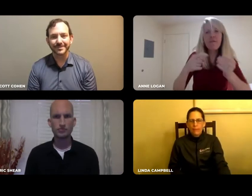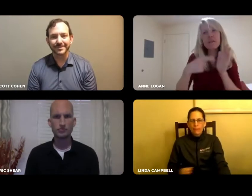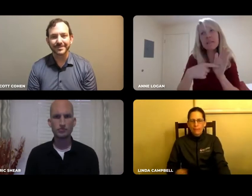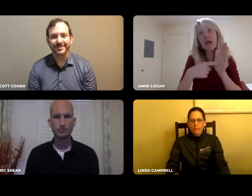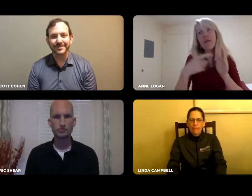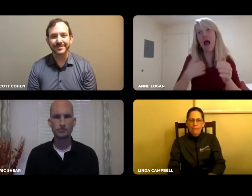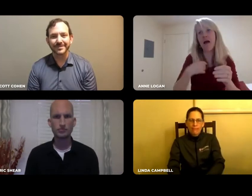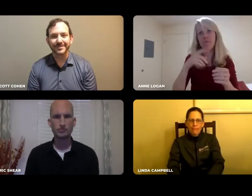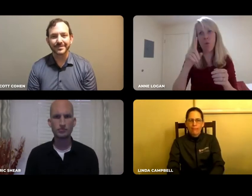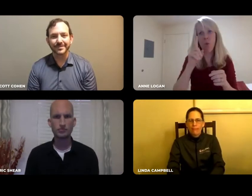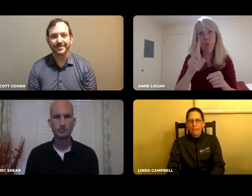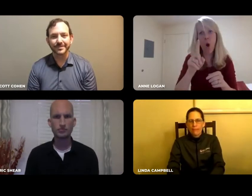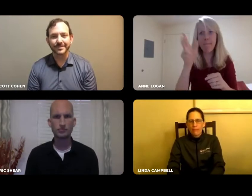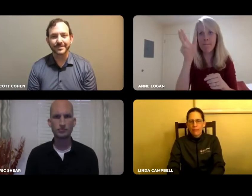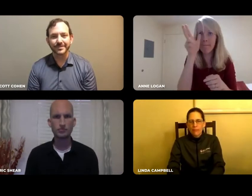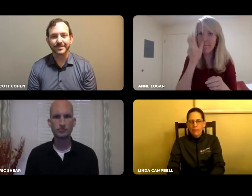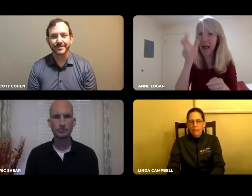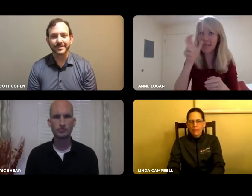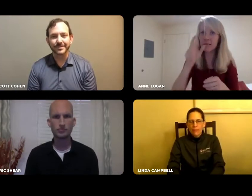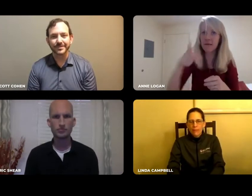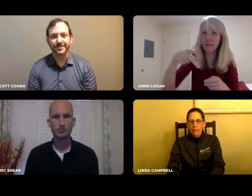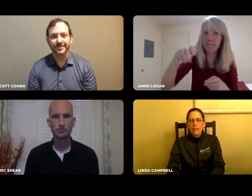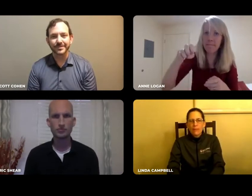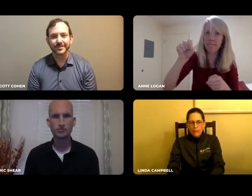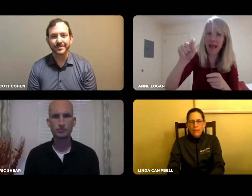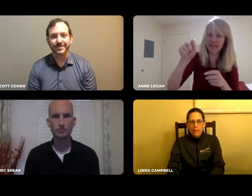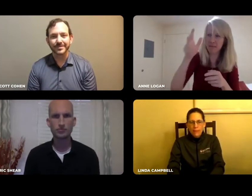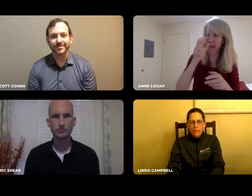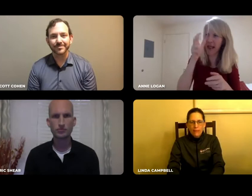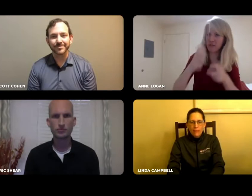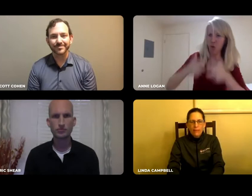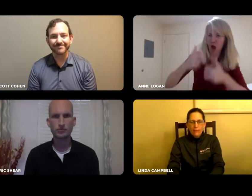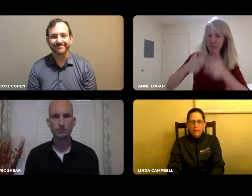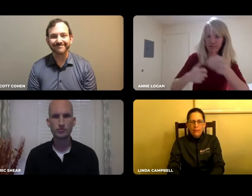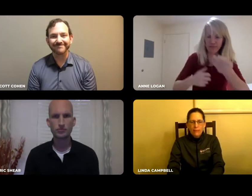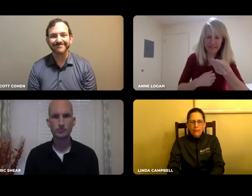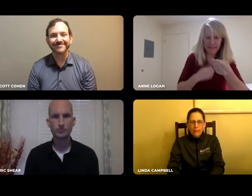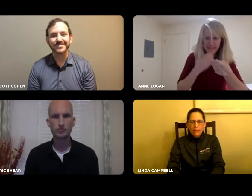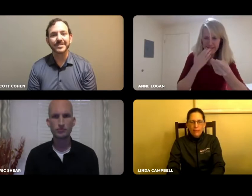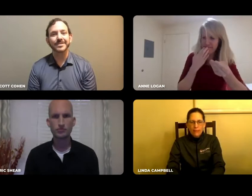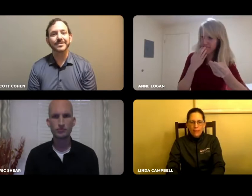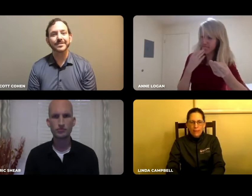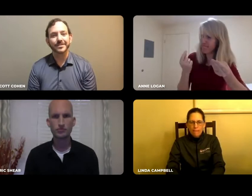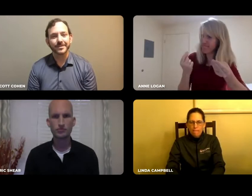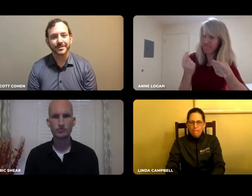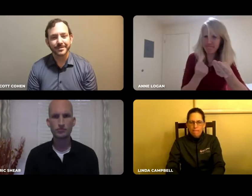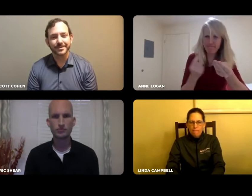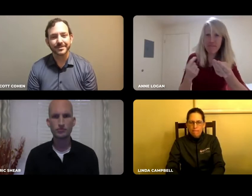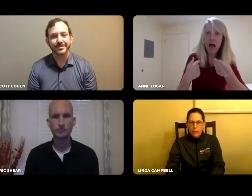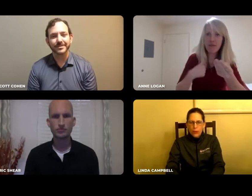For example, there was a pest problem that growers didn't know how to overcome.